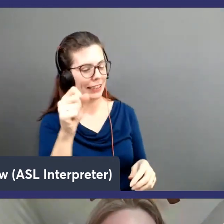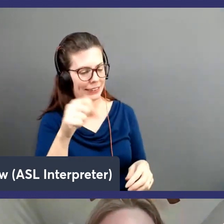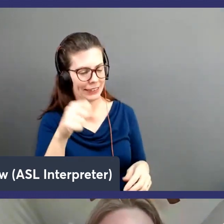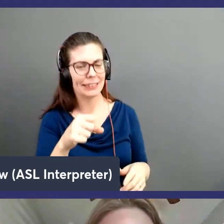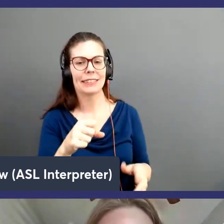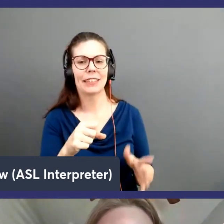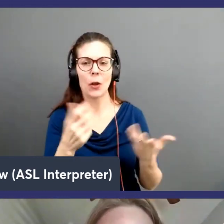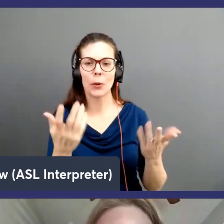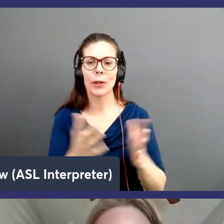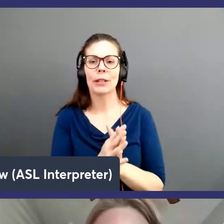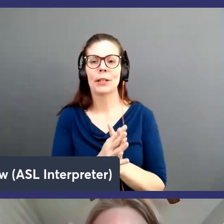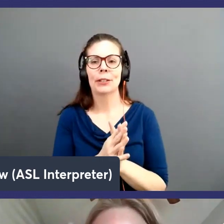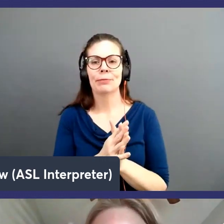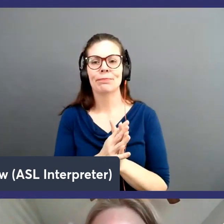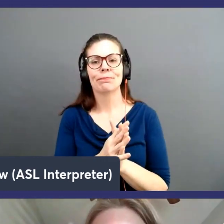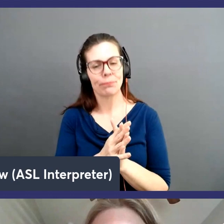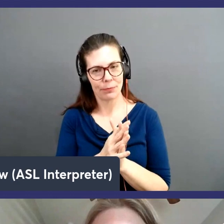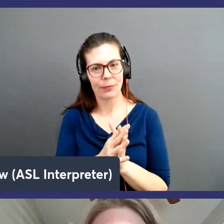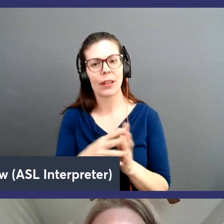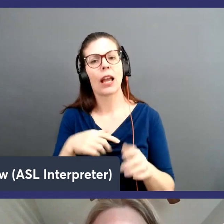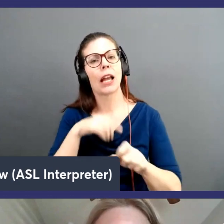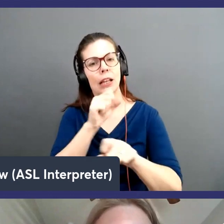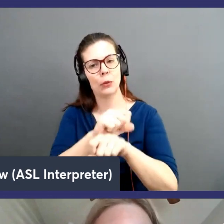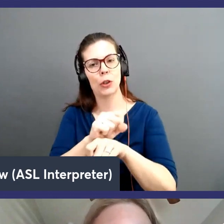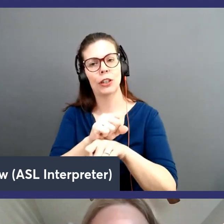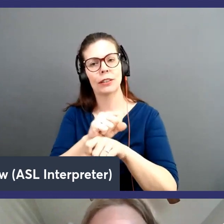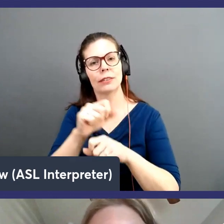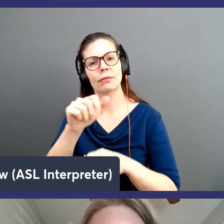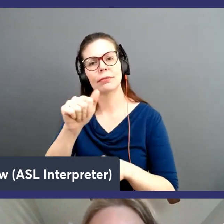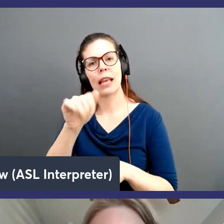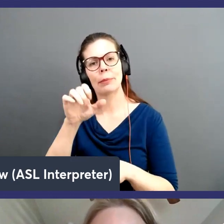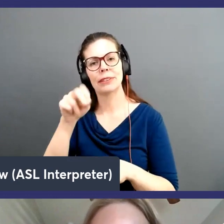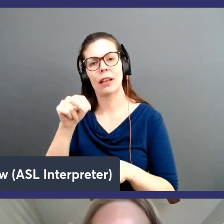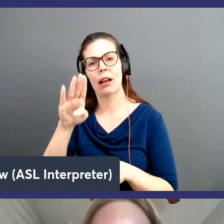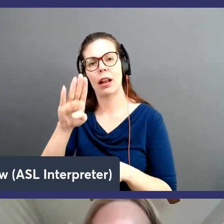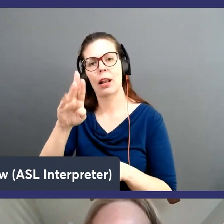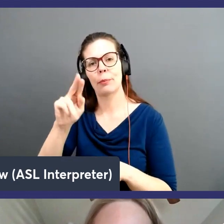So yeah, I work in Amazon Braket as a tech evangelist,